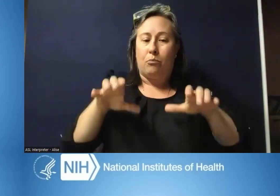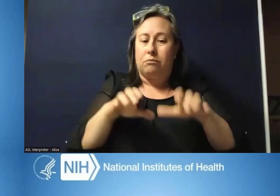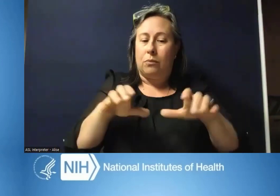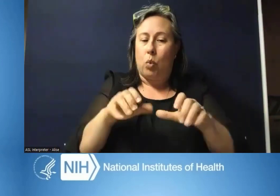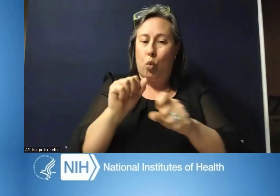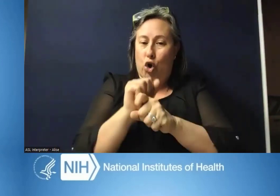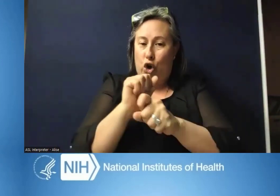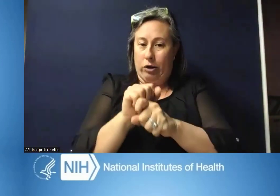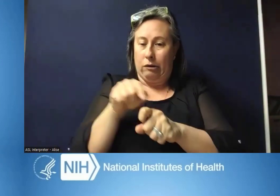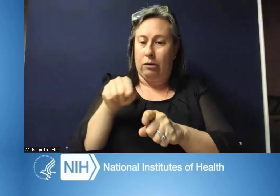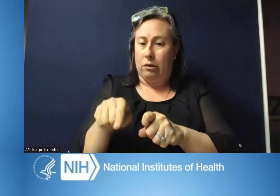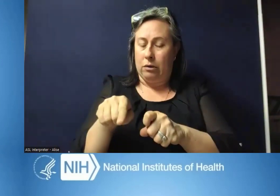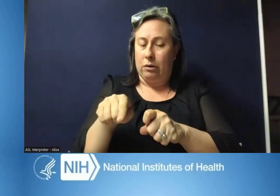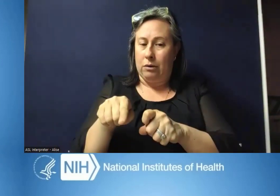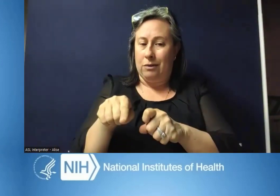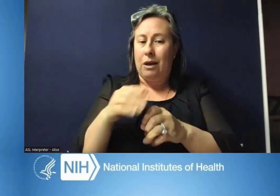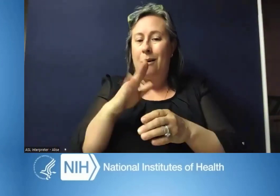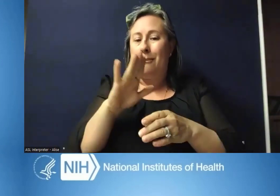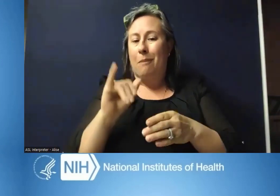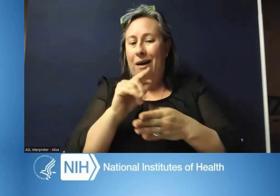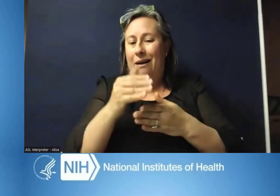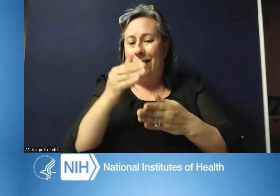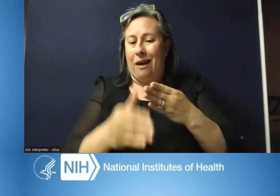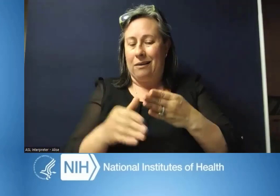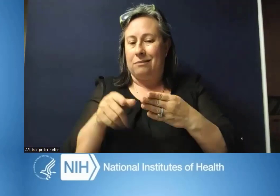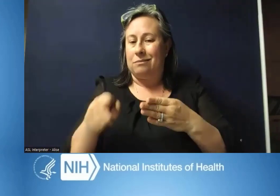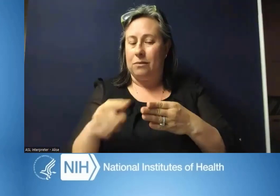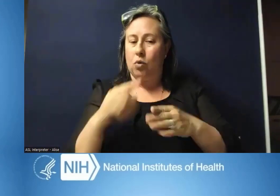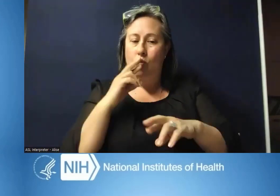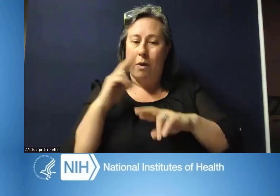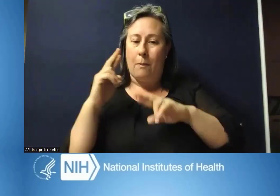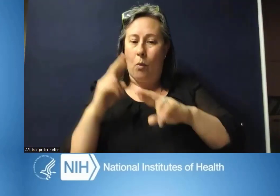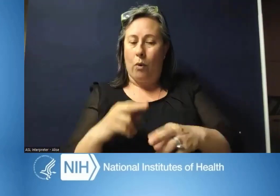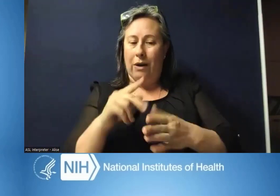then by the end of that reporting period, but you have not yet been invoiced